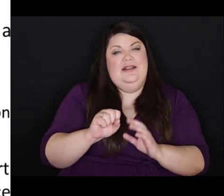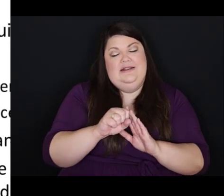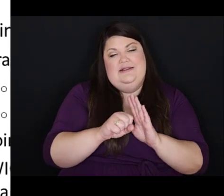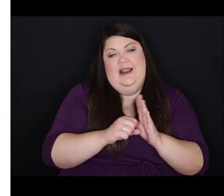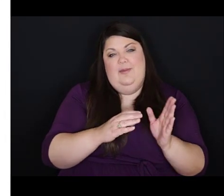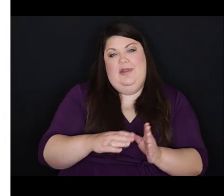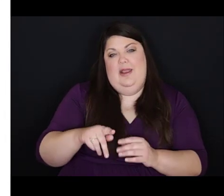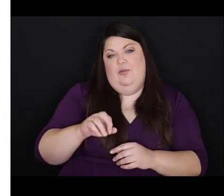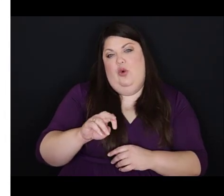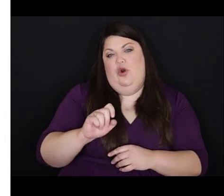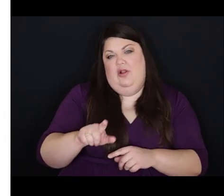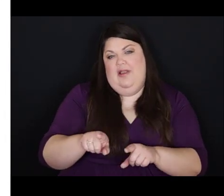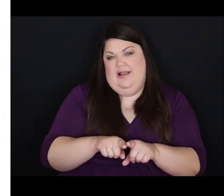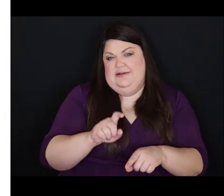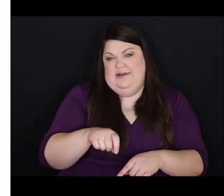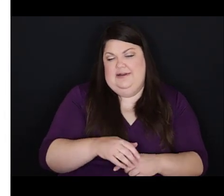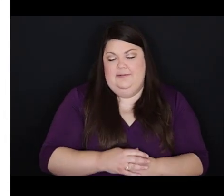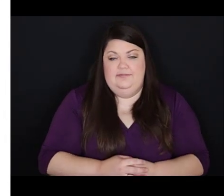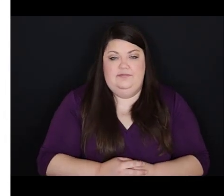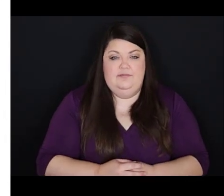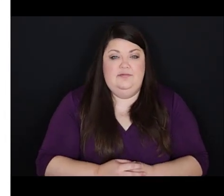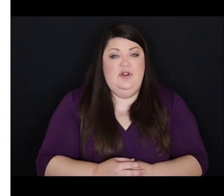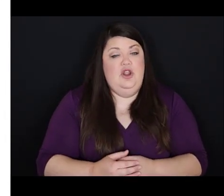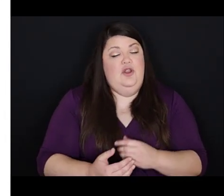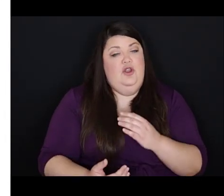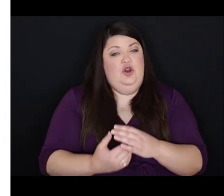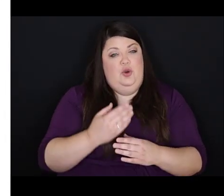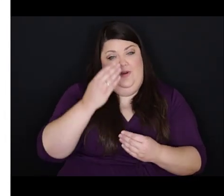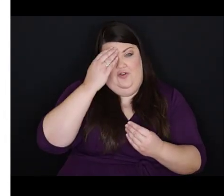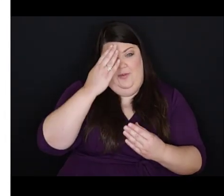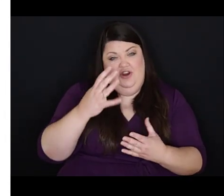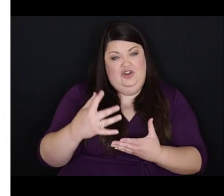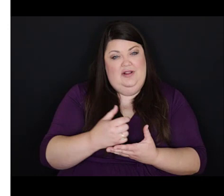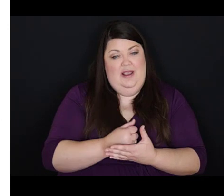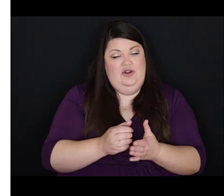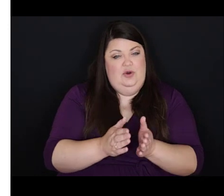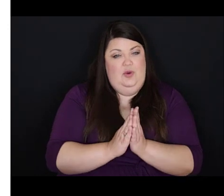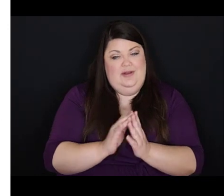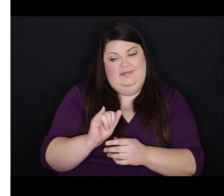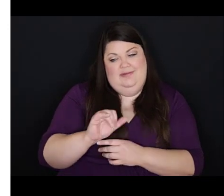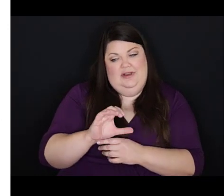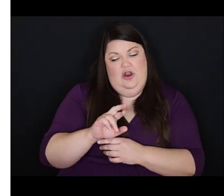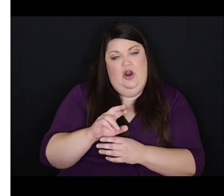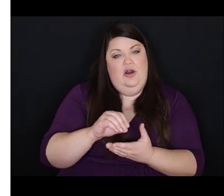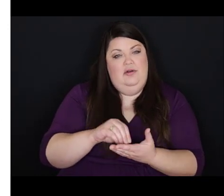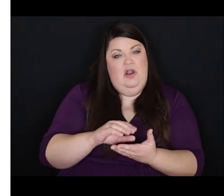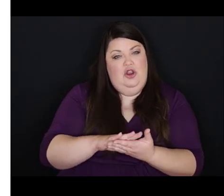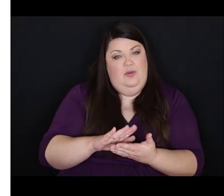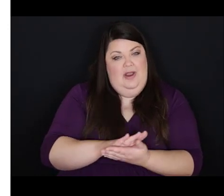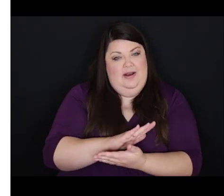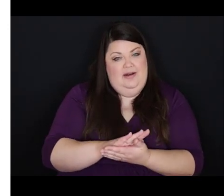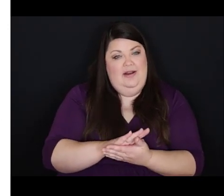The new “information collection request” (ICR) document that outlines the requirements for the